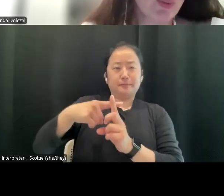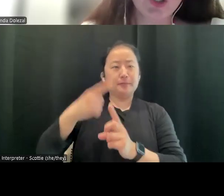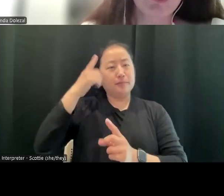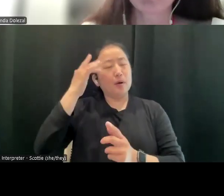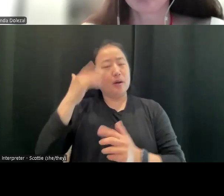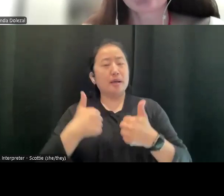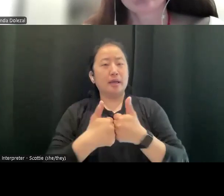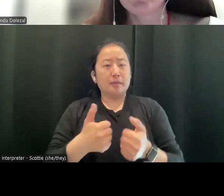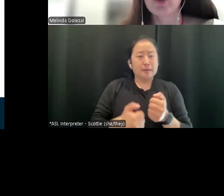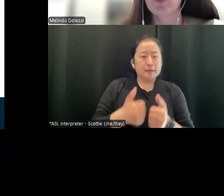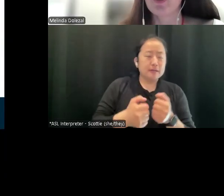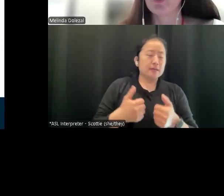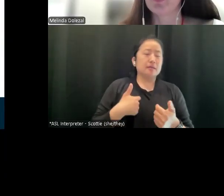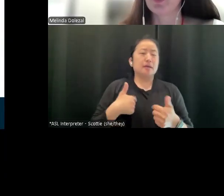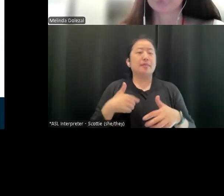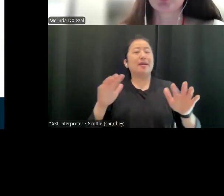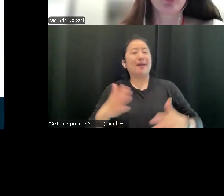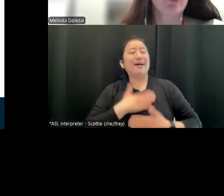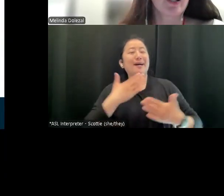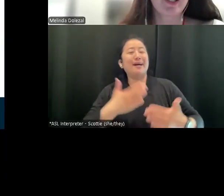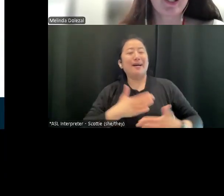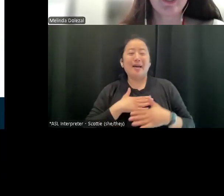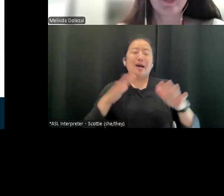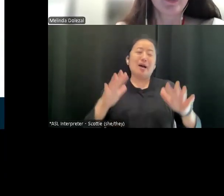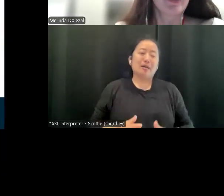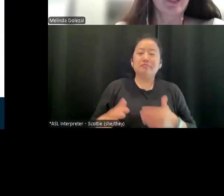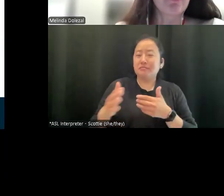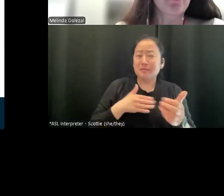whether you're playing call of duty or Stardew Valley,